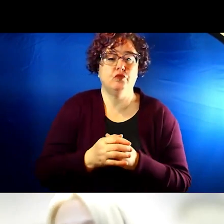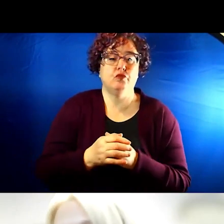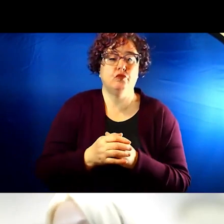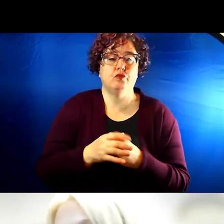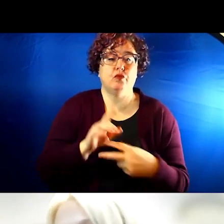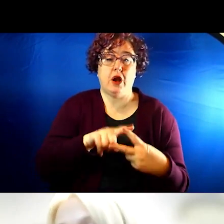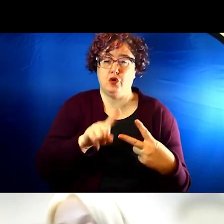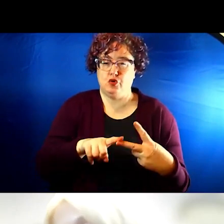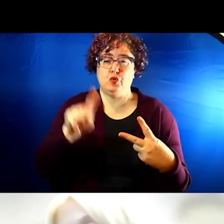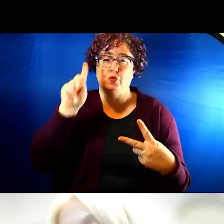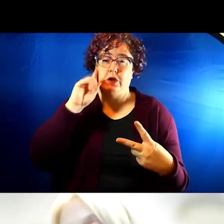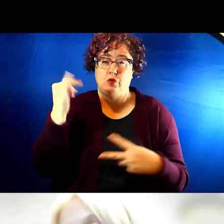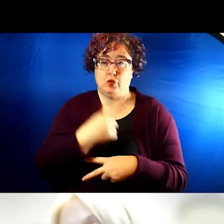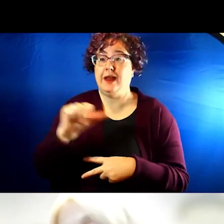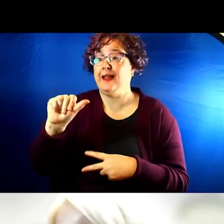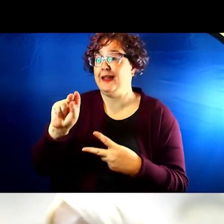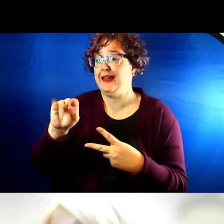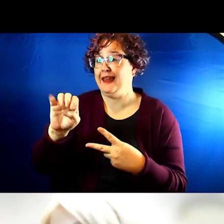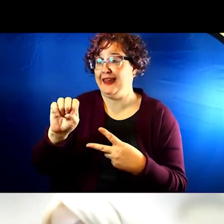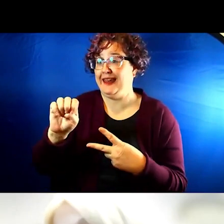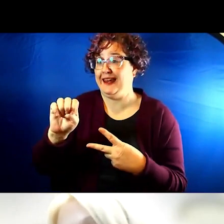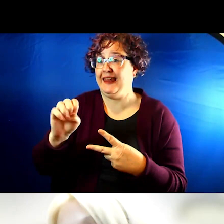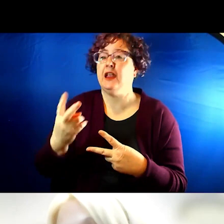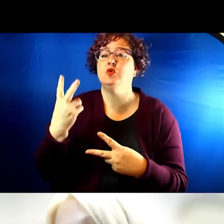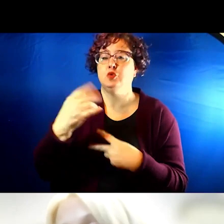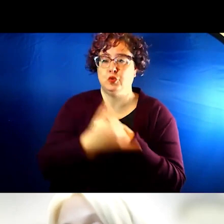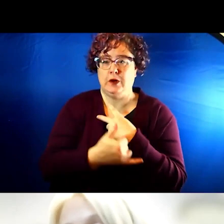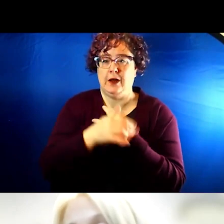ANNIE AND TINA.